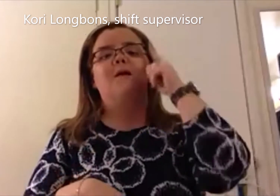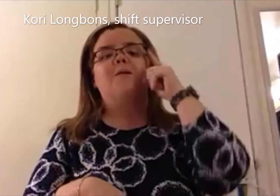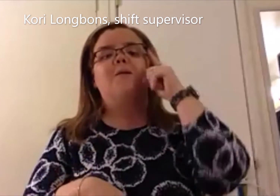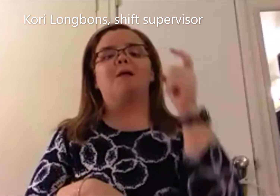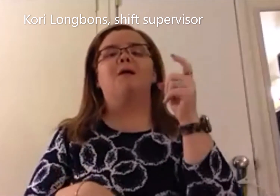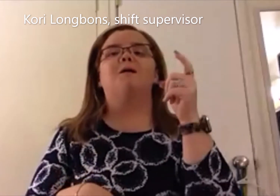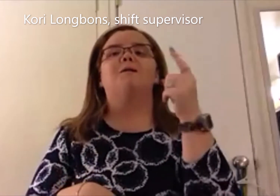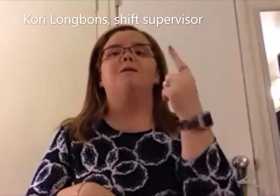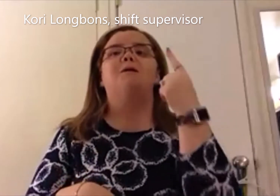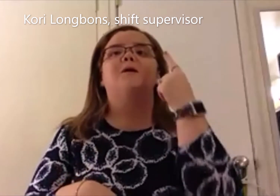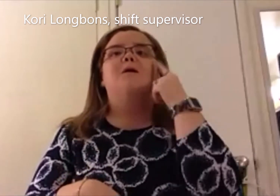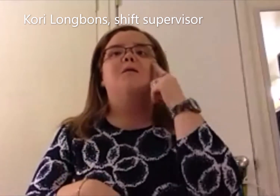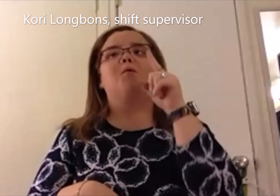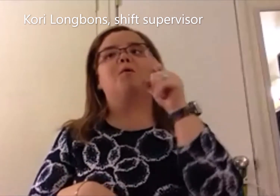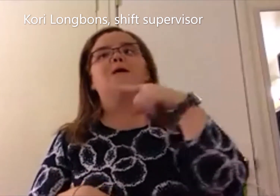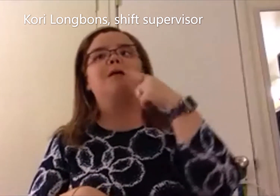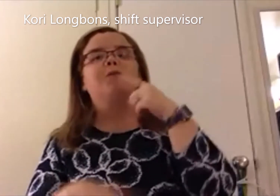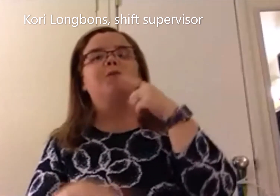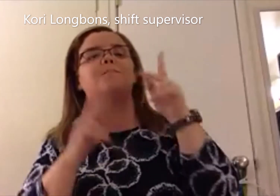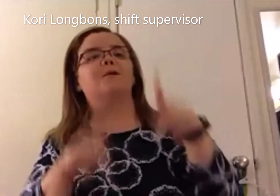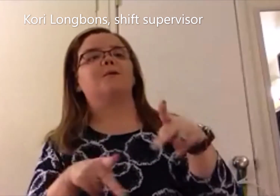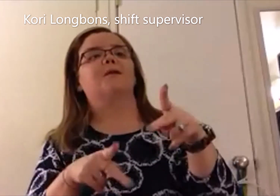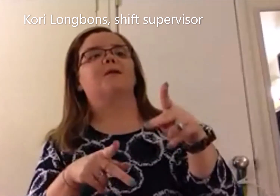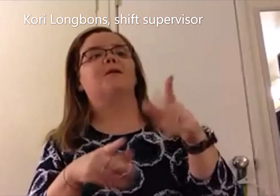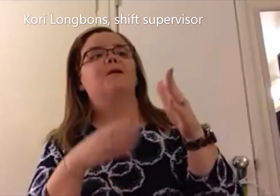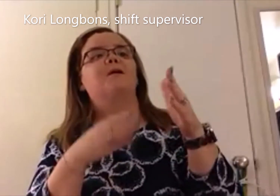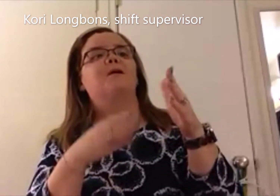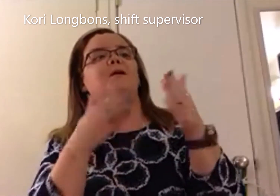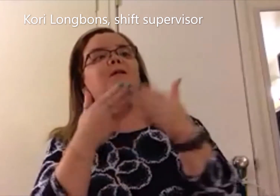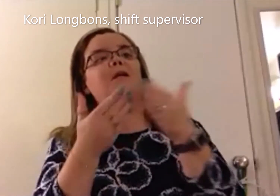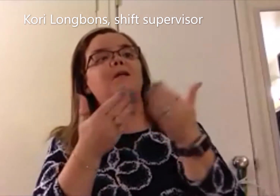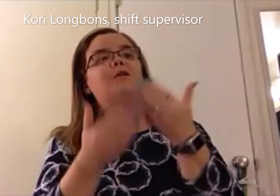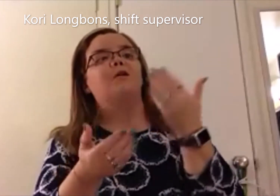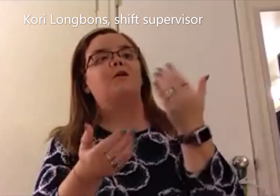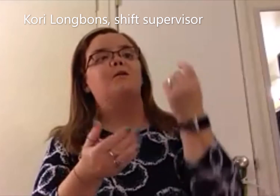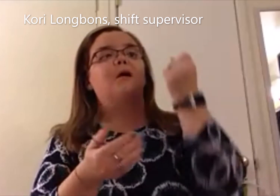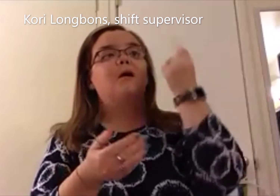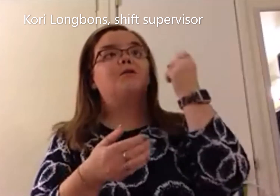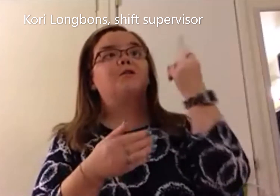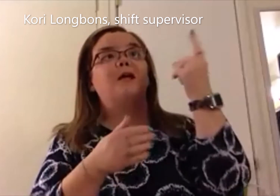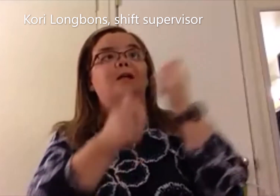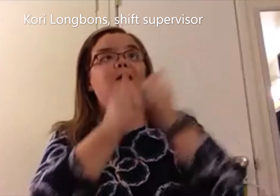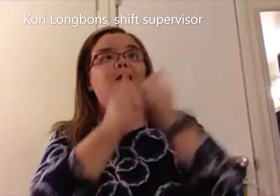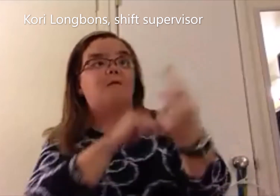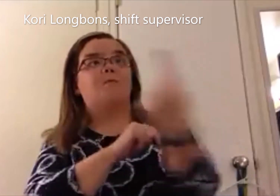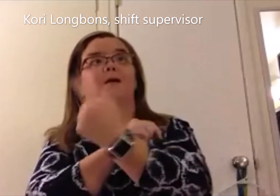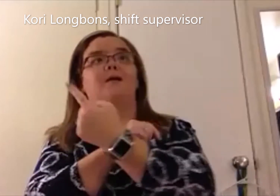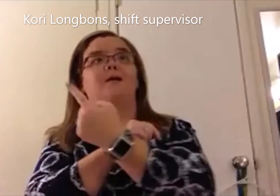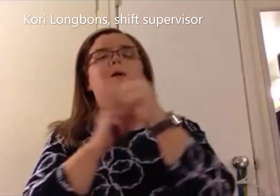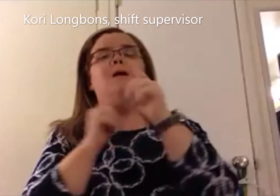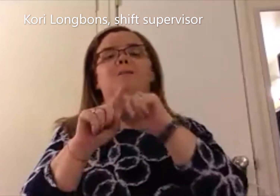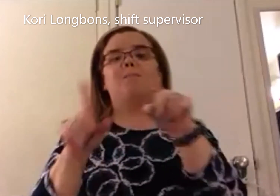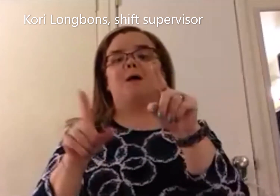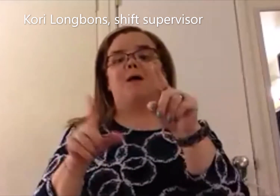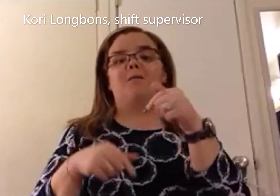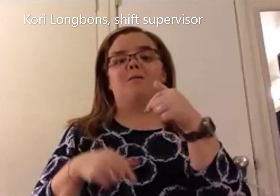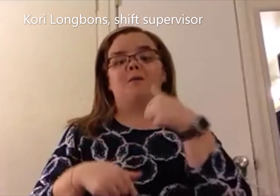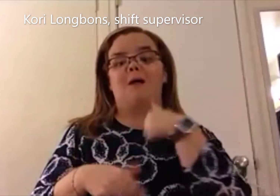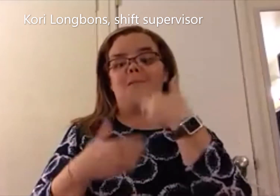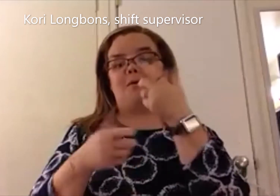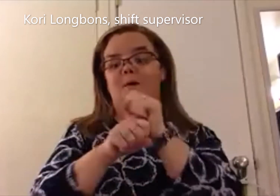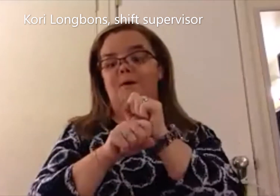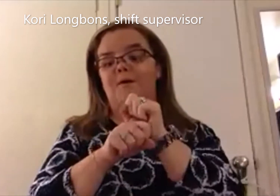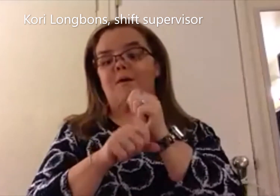because for a hearing person is easier to understand everyone but when i'm at work i